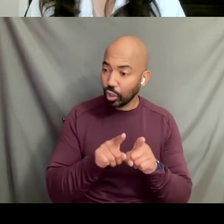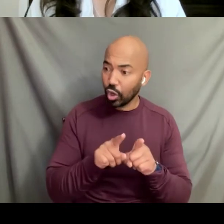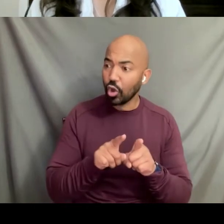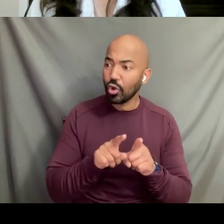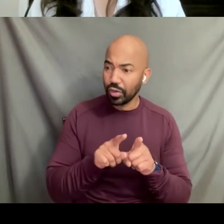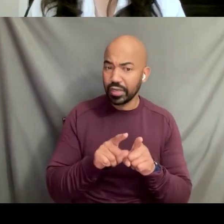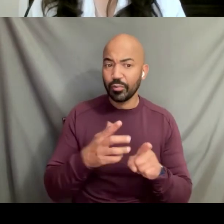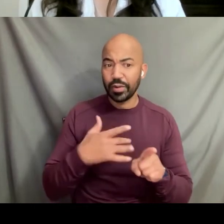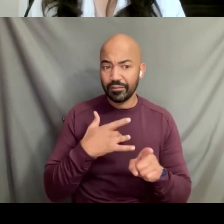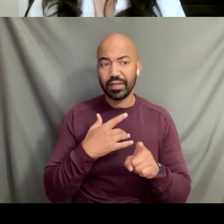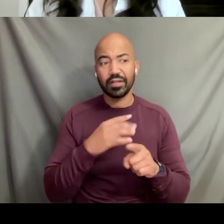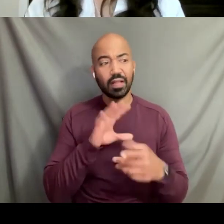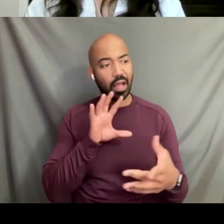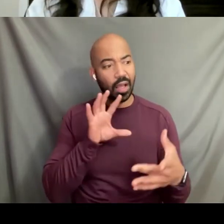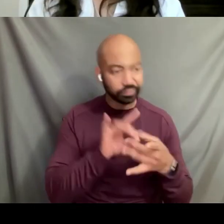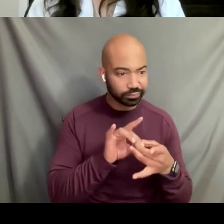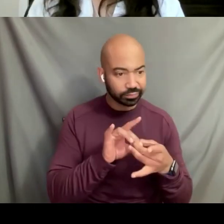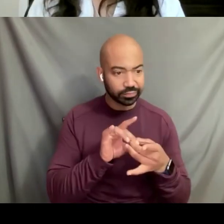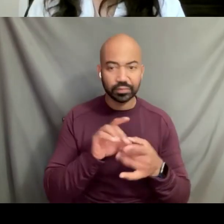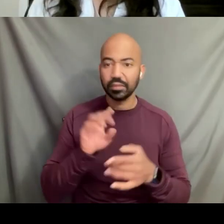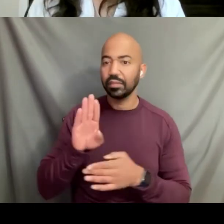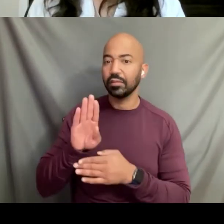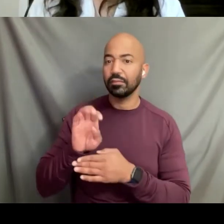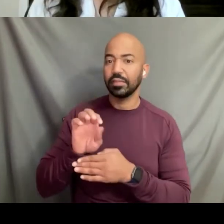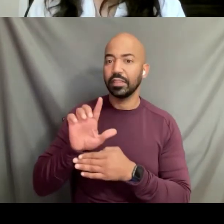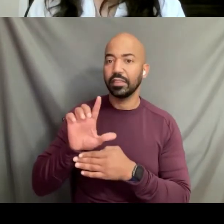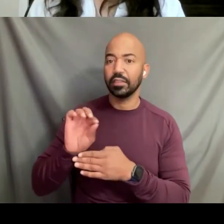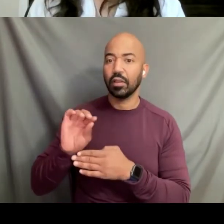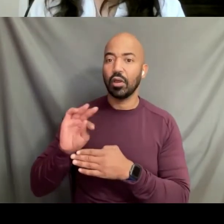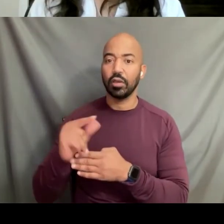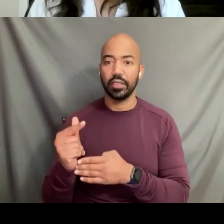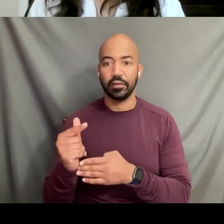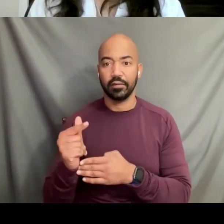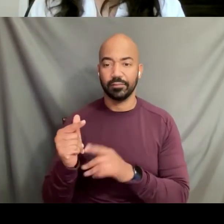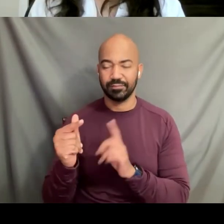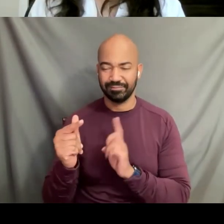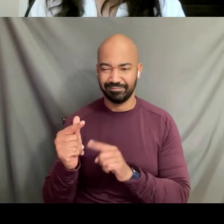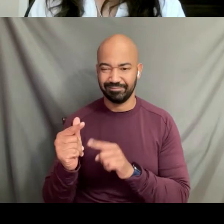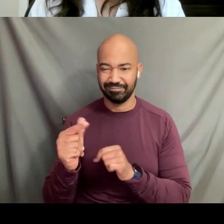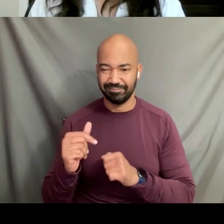have that sense of belonging, I mean international students, rather, have that sense of belonging